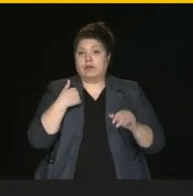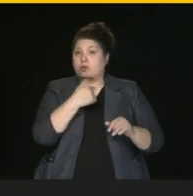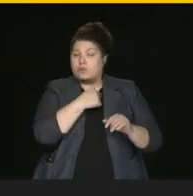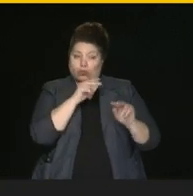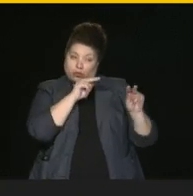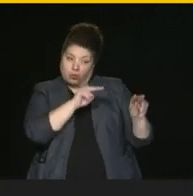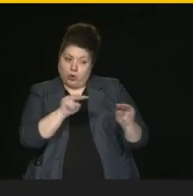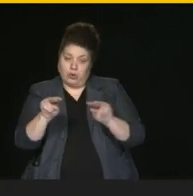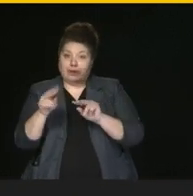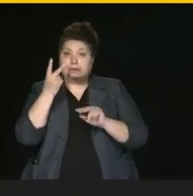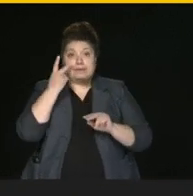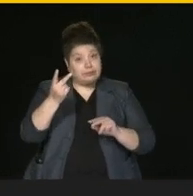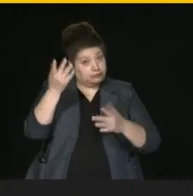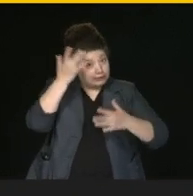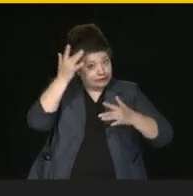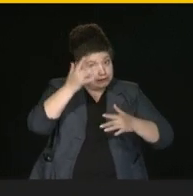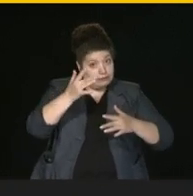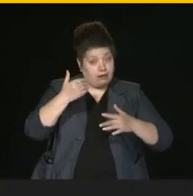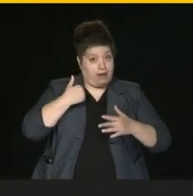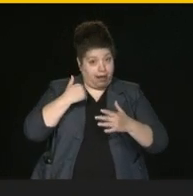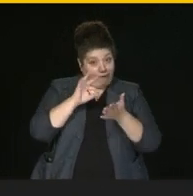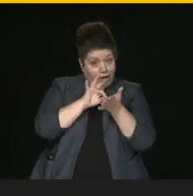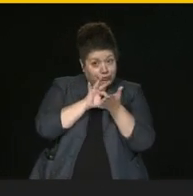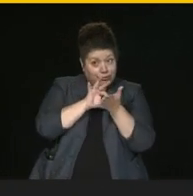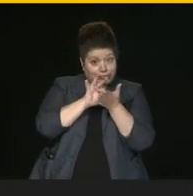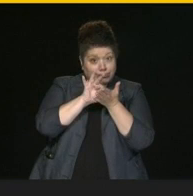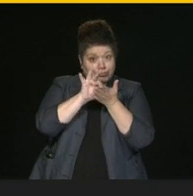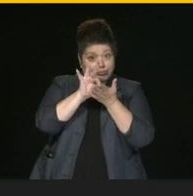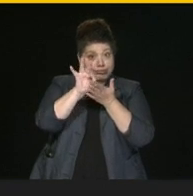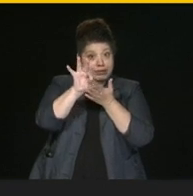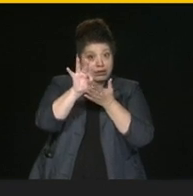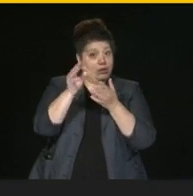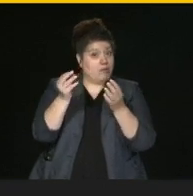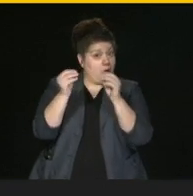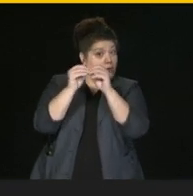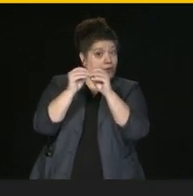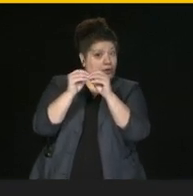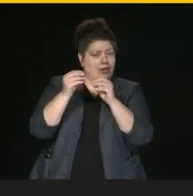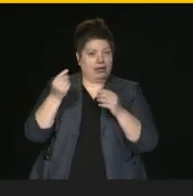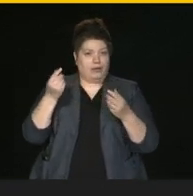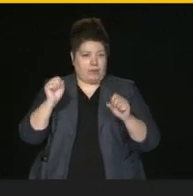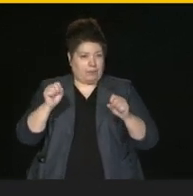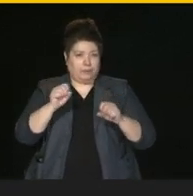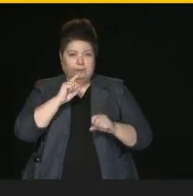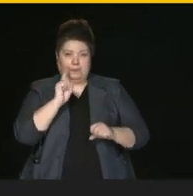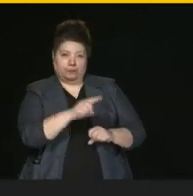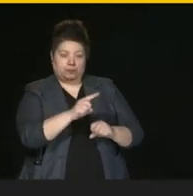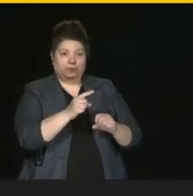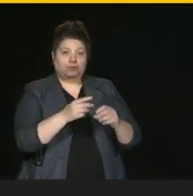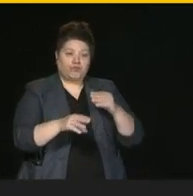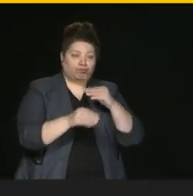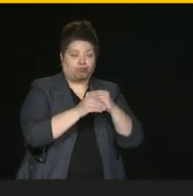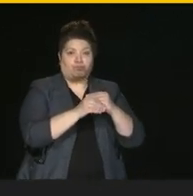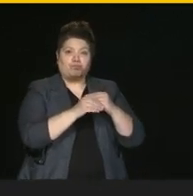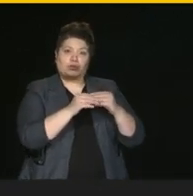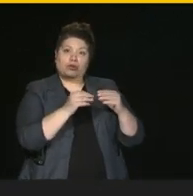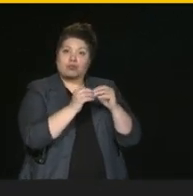EYE ON THE TRAJECTORY TO SEE IF